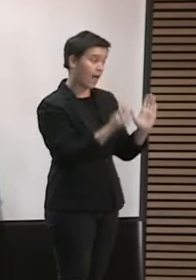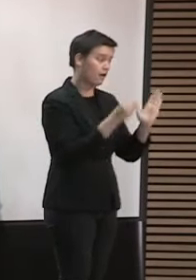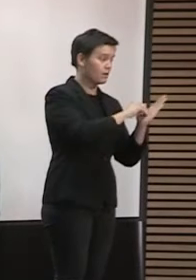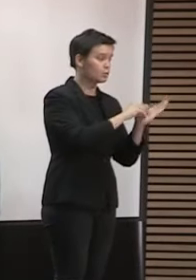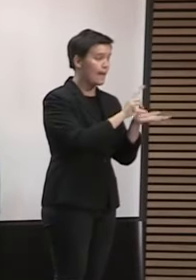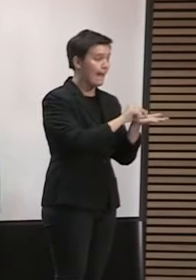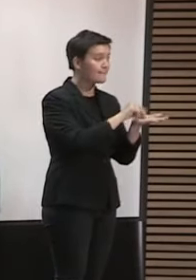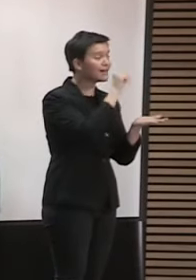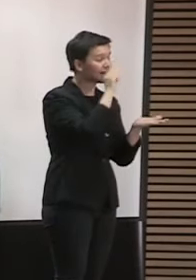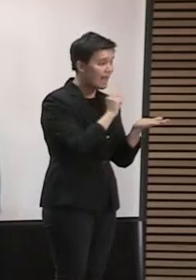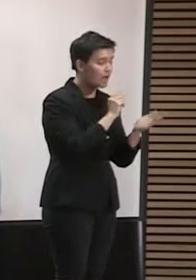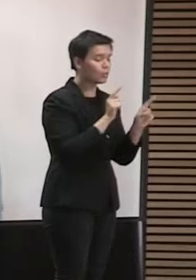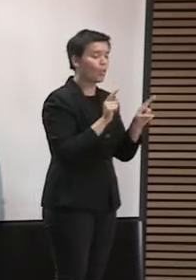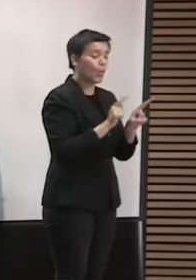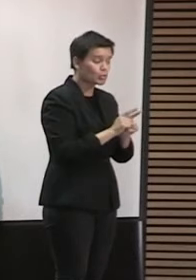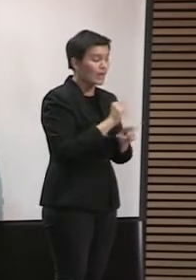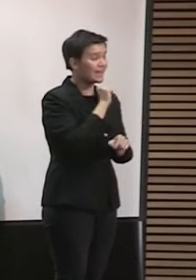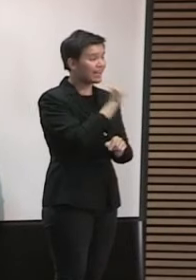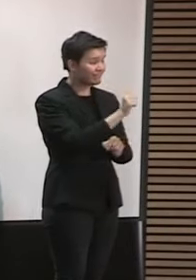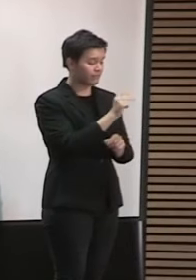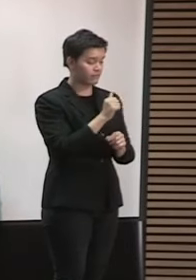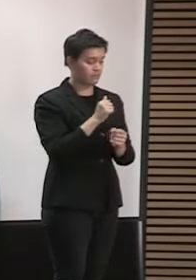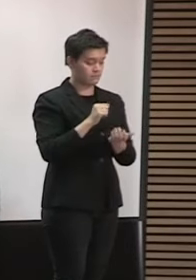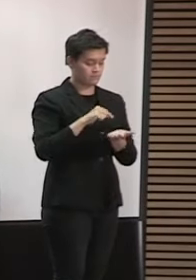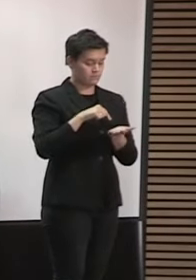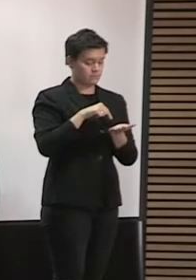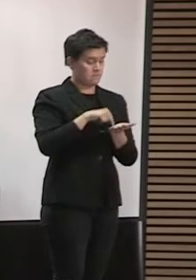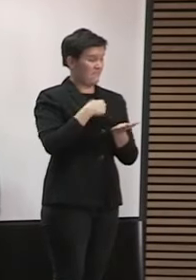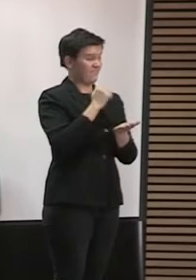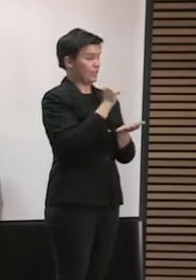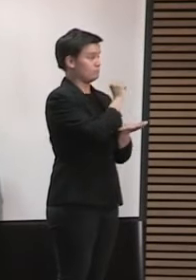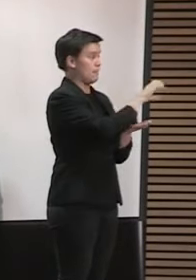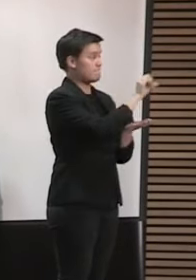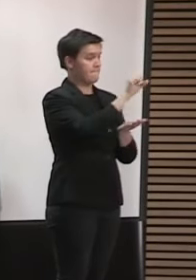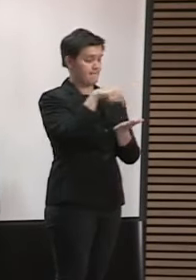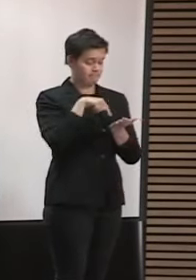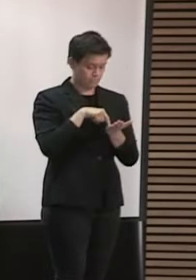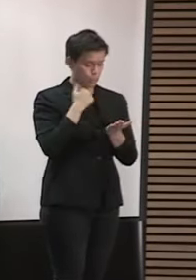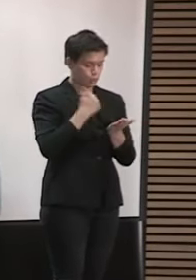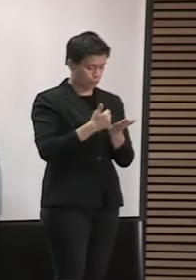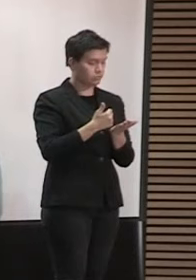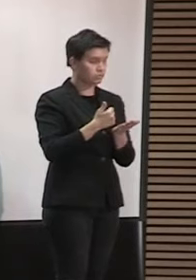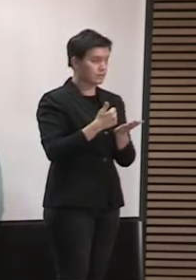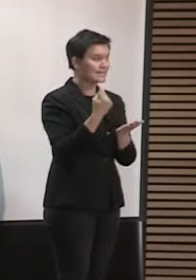Are you sad he's leaving? I thank him for his service to the people of Canterbury. He's a